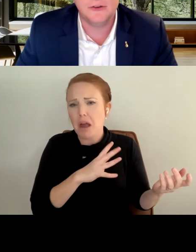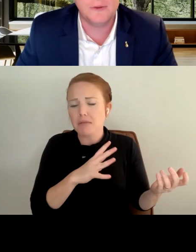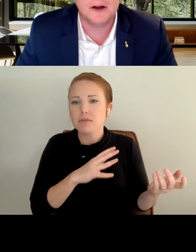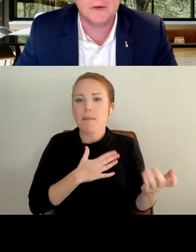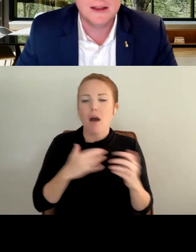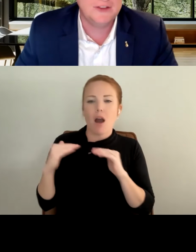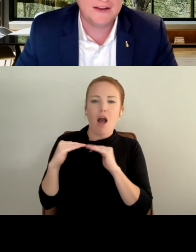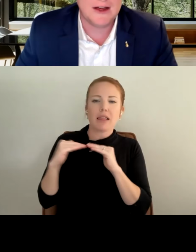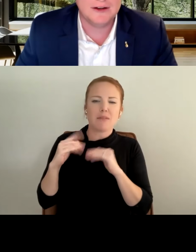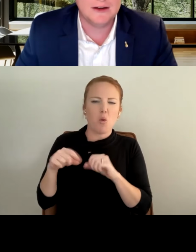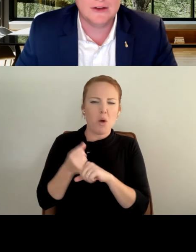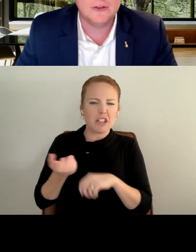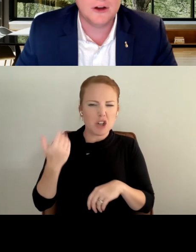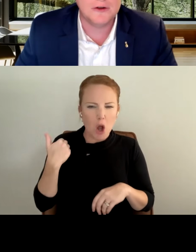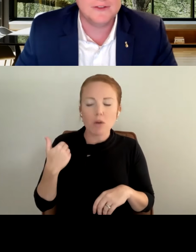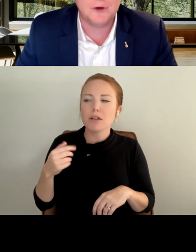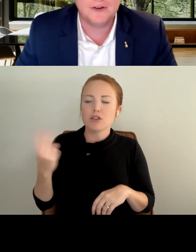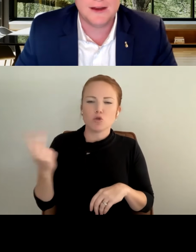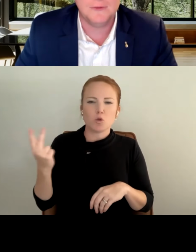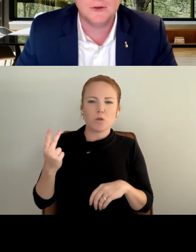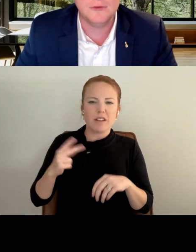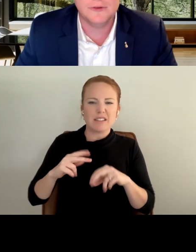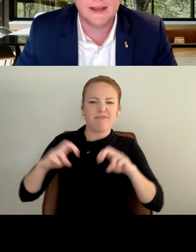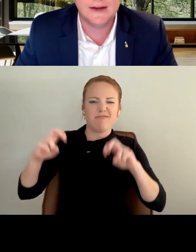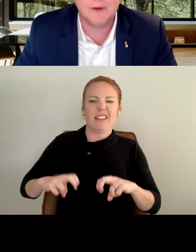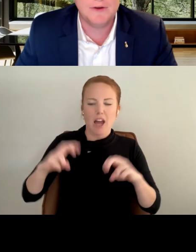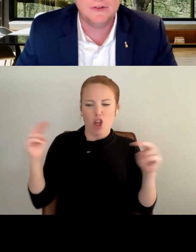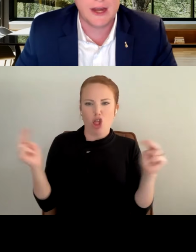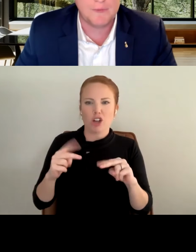a year or so ago, sat down and looked at all kinds of project management tools. And we would just set